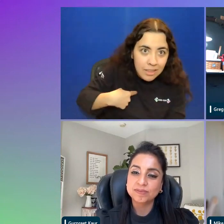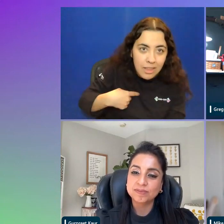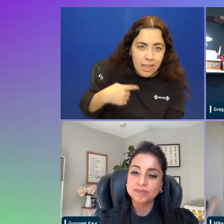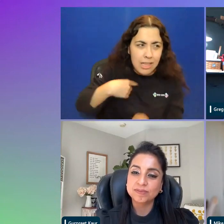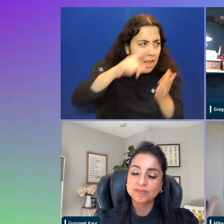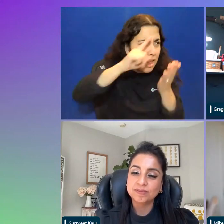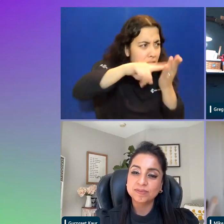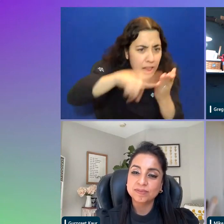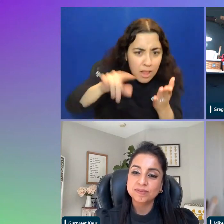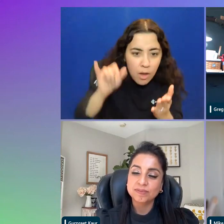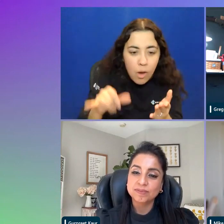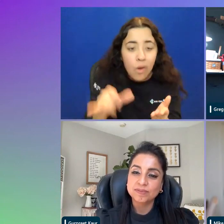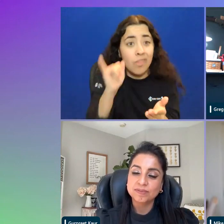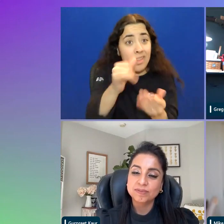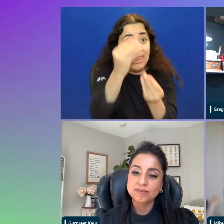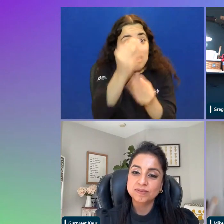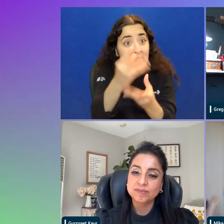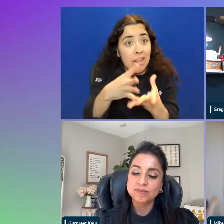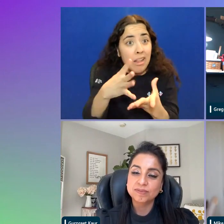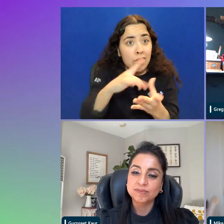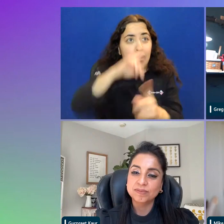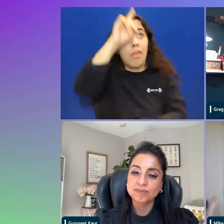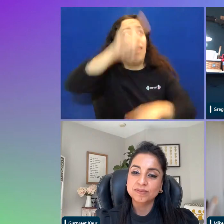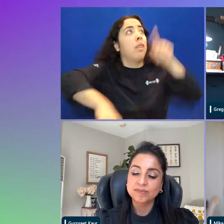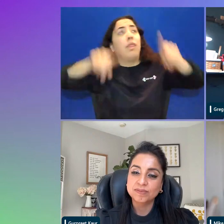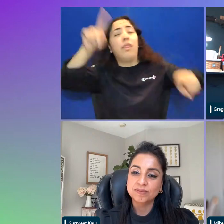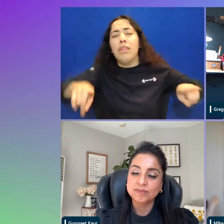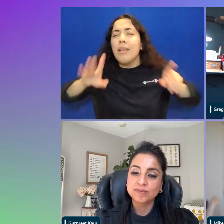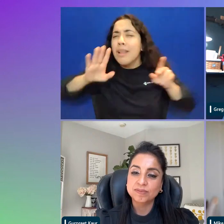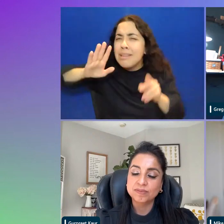over the place. We didn't have a systematic, like, uniform way to